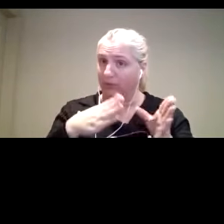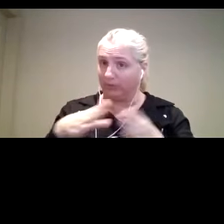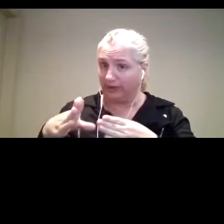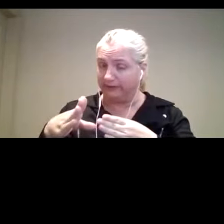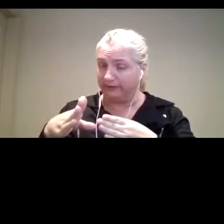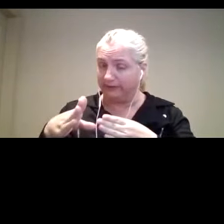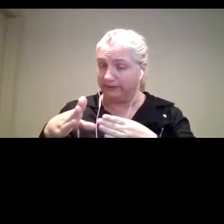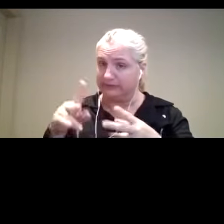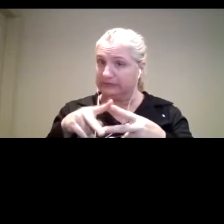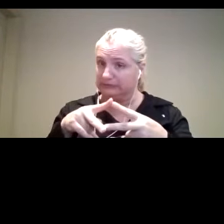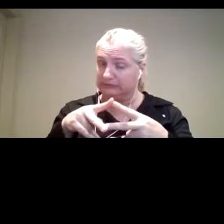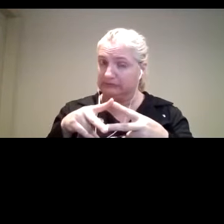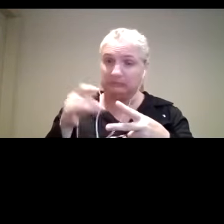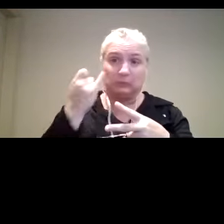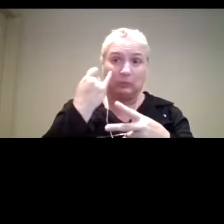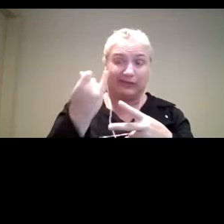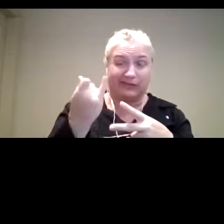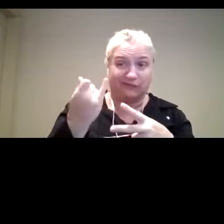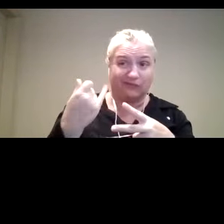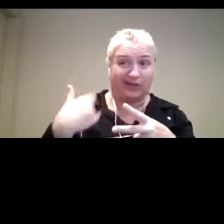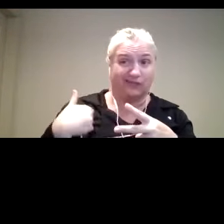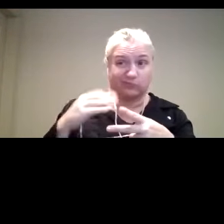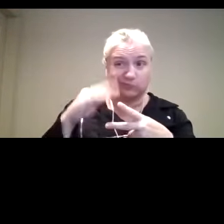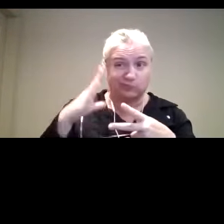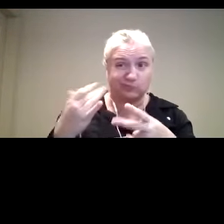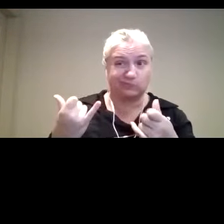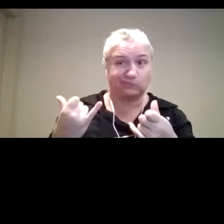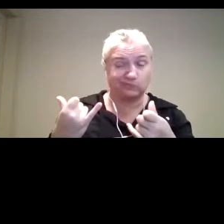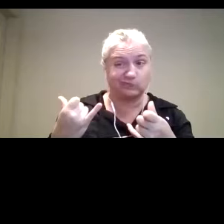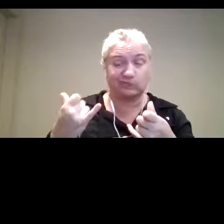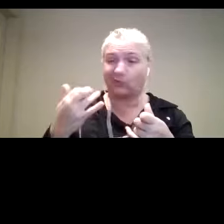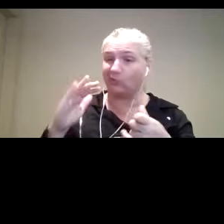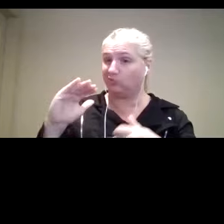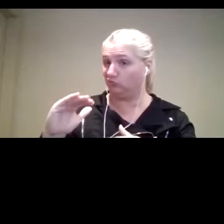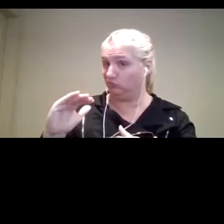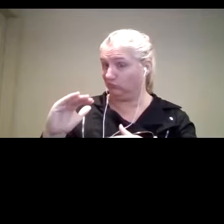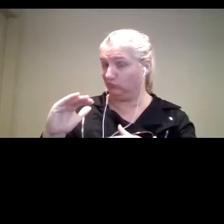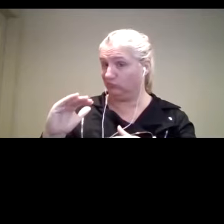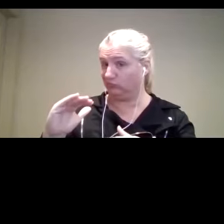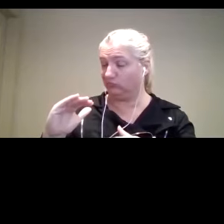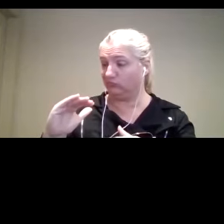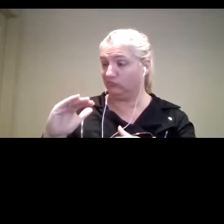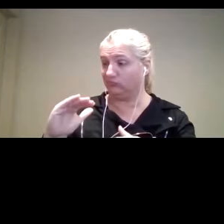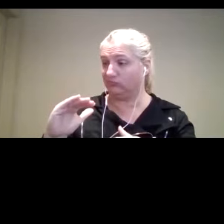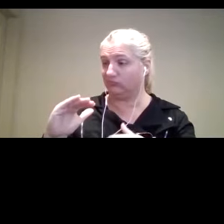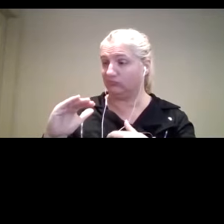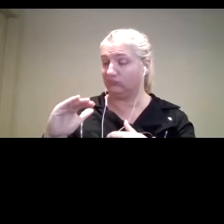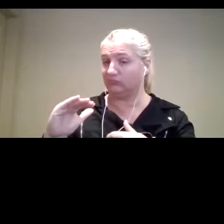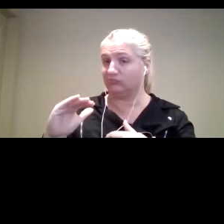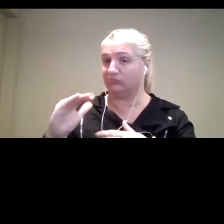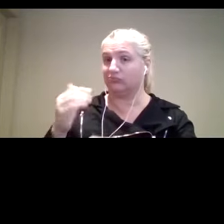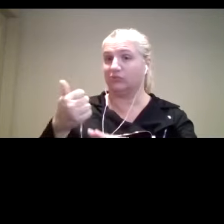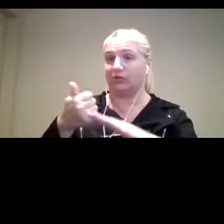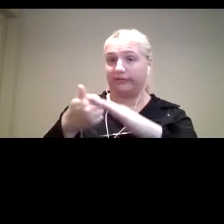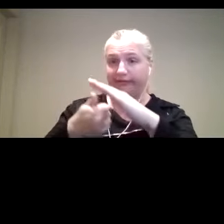So, if you have a student child who is being served under those domains